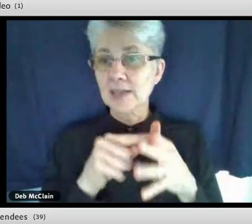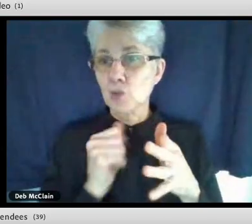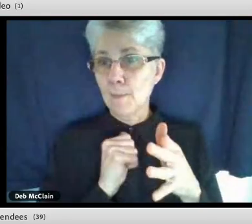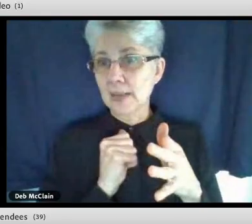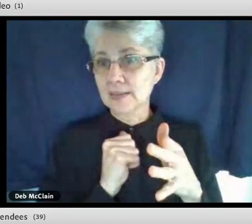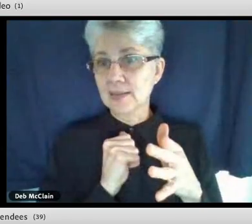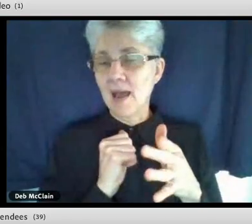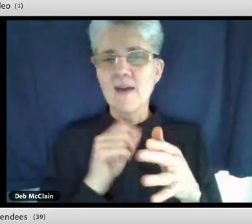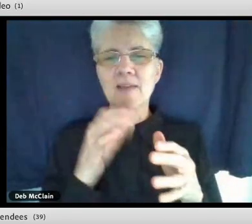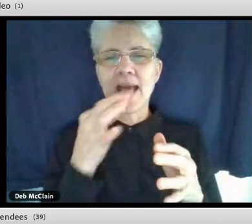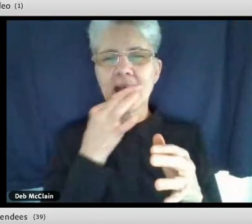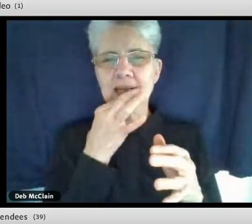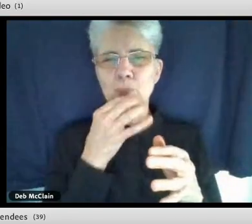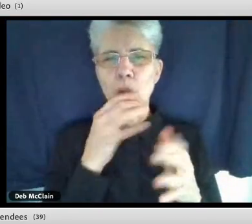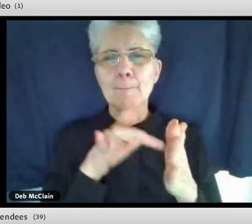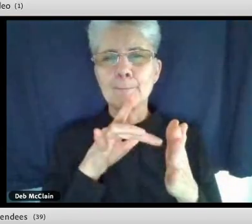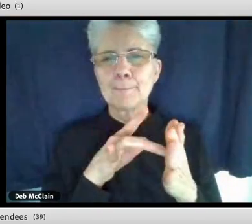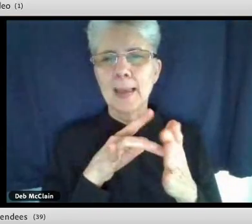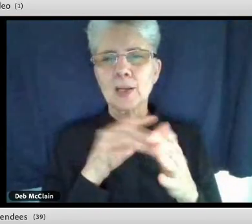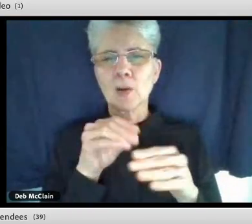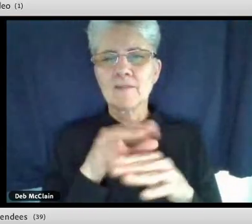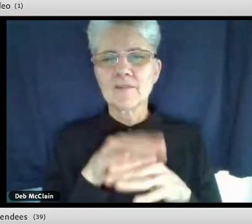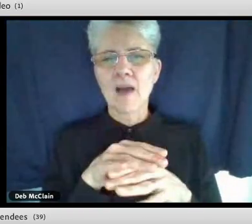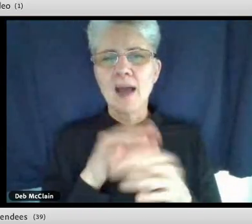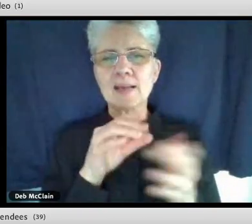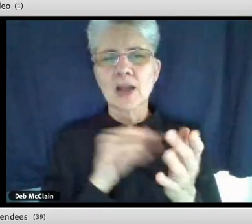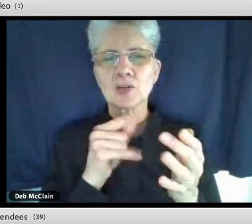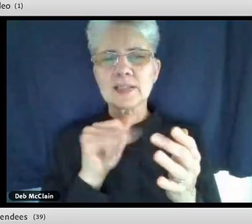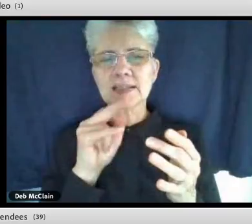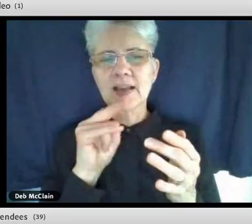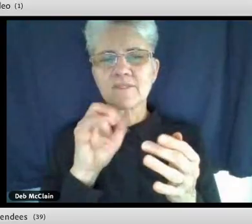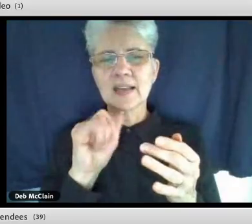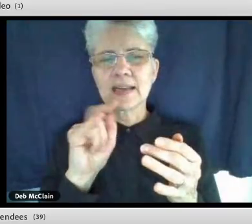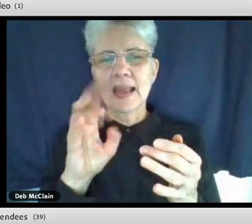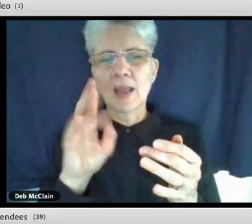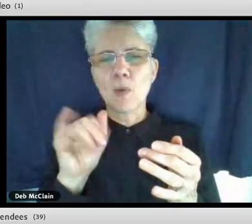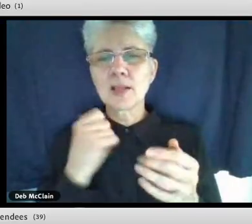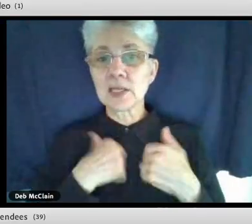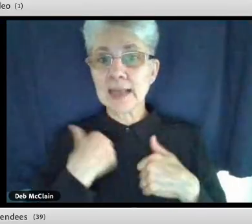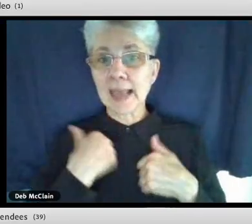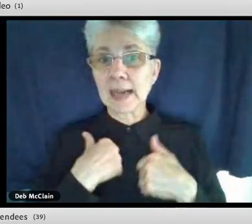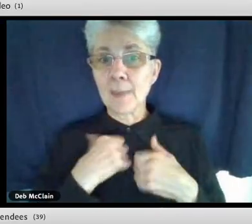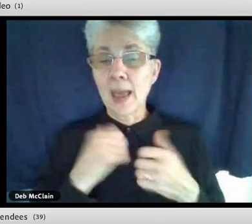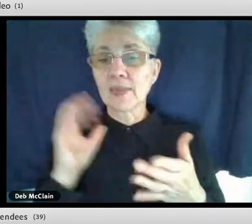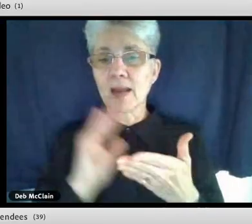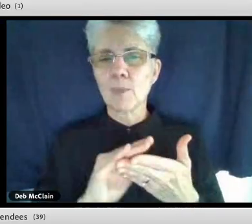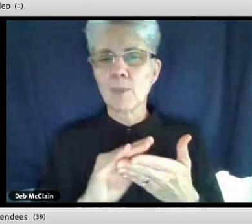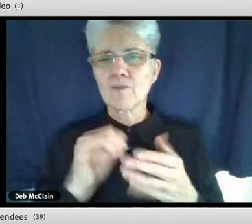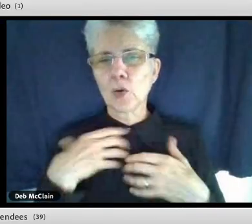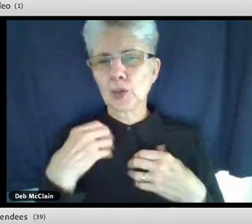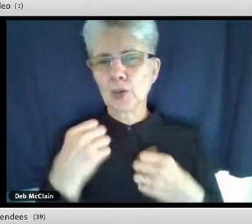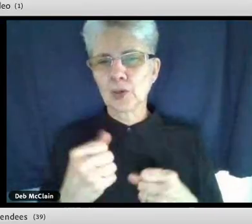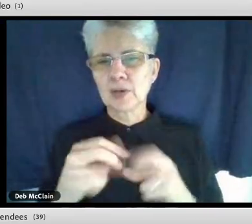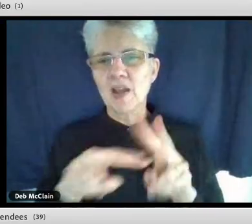this is a tweet that I generated, you know, expert medical advice, Dr. Stephanie Rollins. "Did you know taking a bath can help cure the coronavirus?"